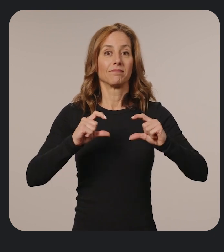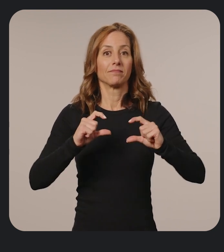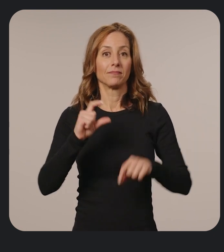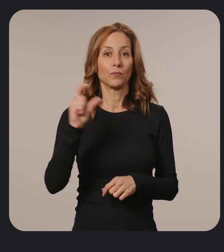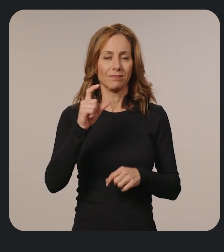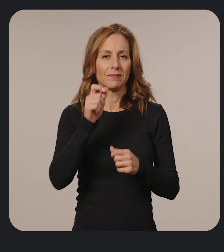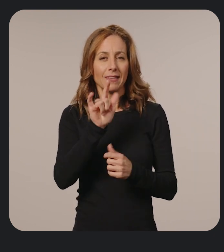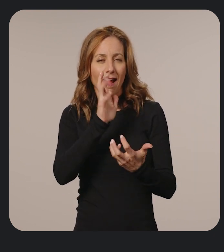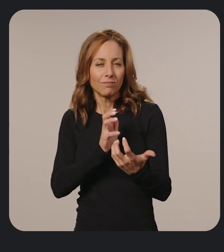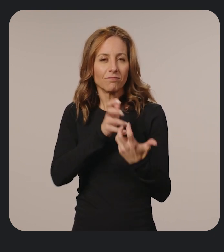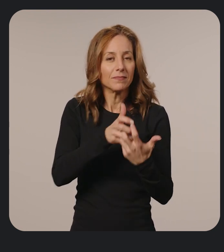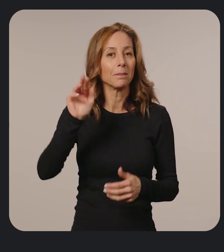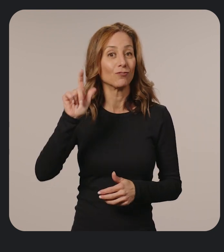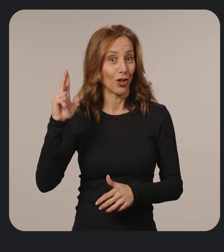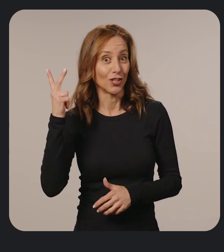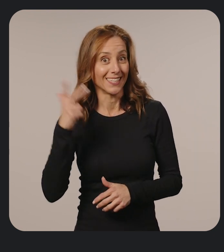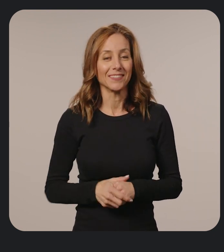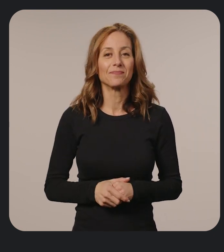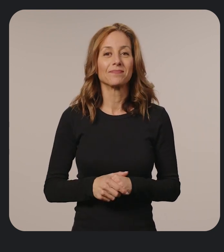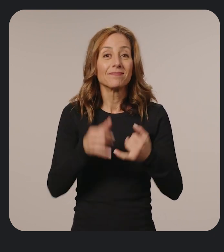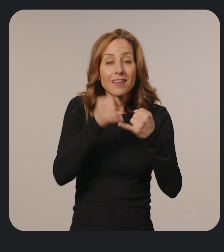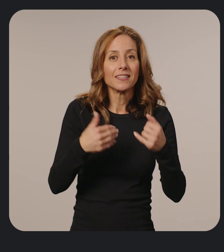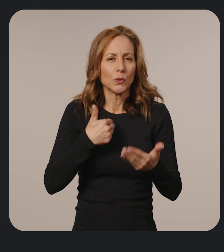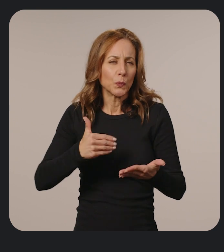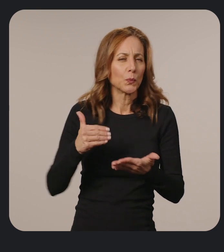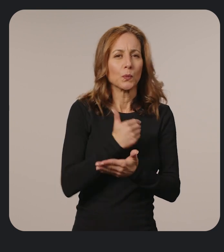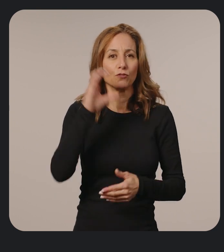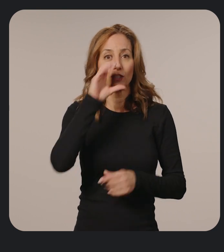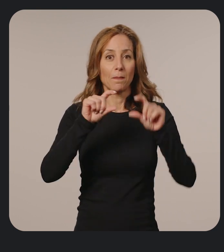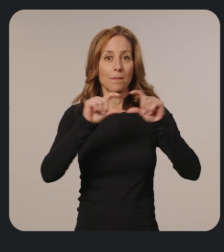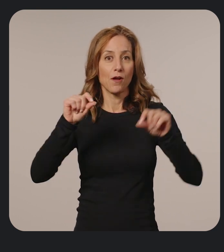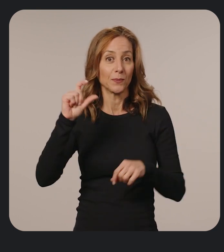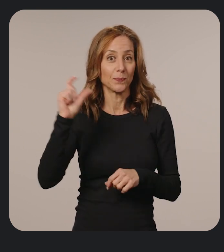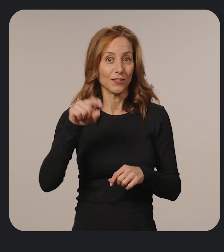have been restyled to match Material 3. Finally, there's a brand new Search Bar Widget,